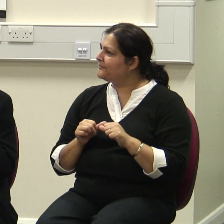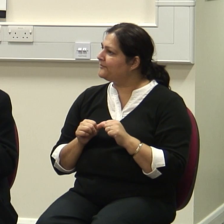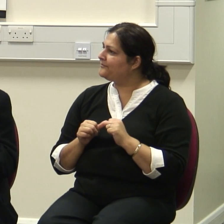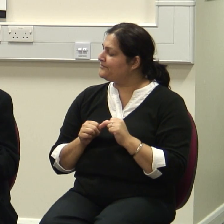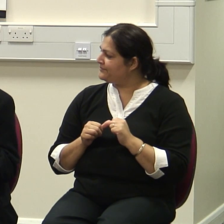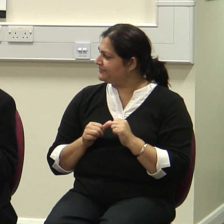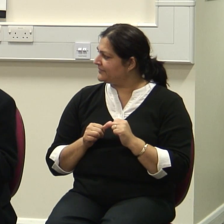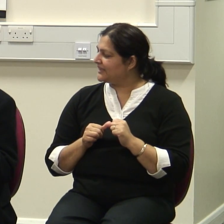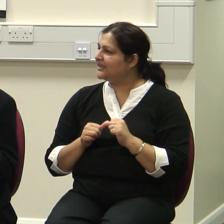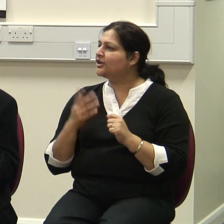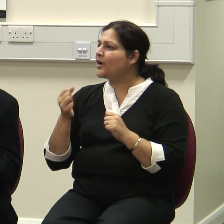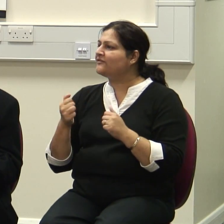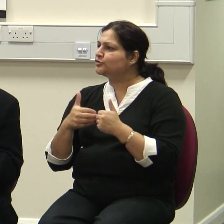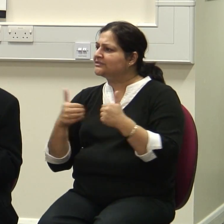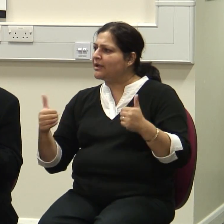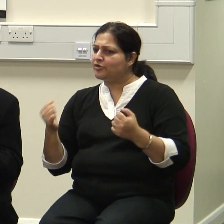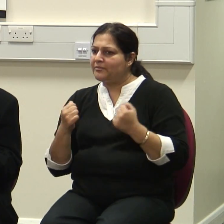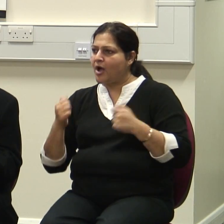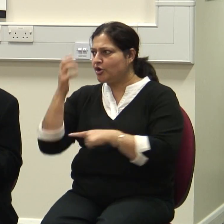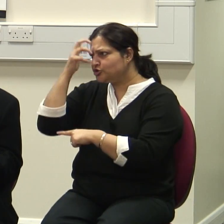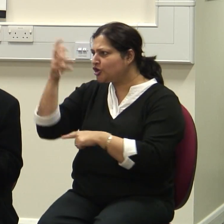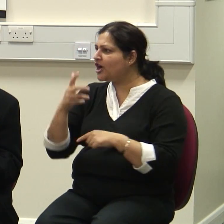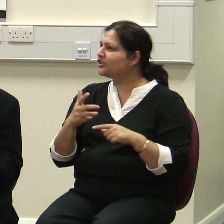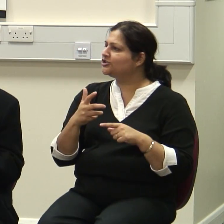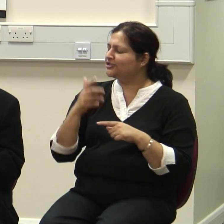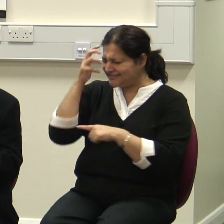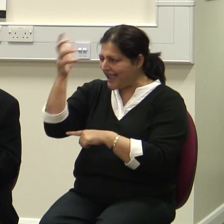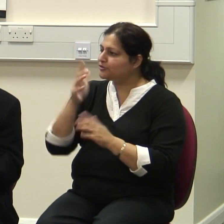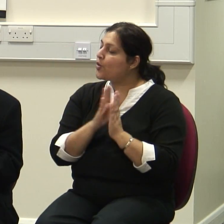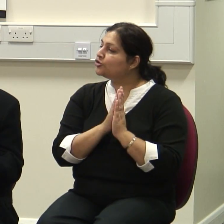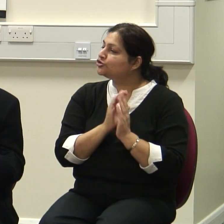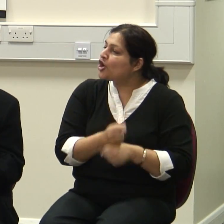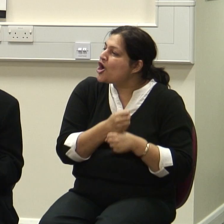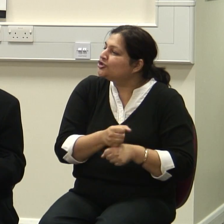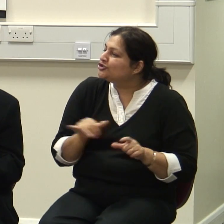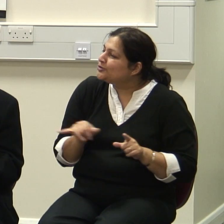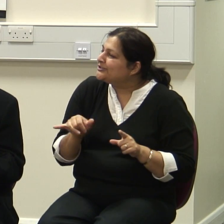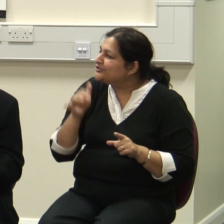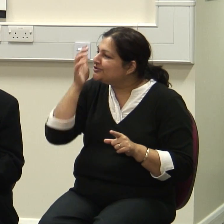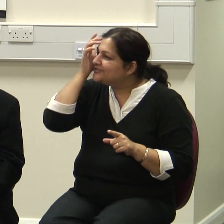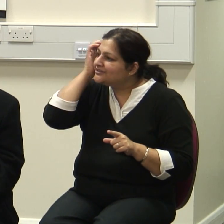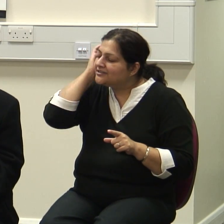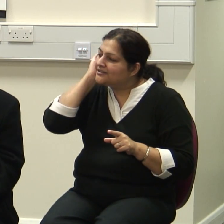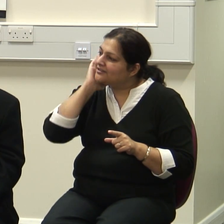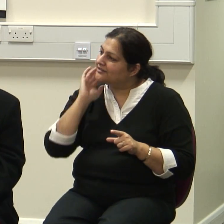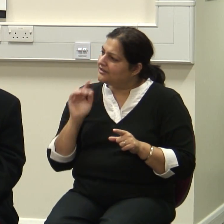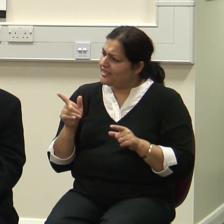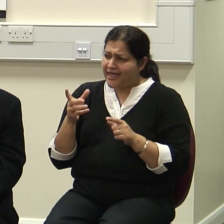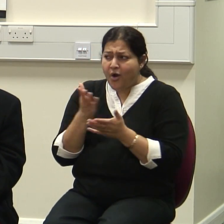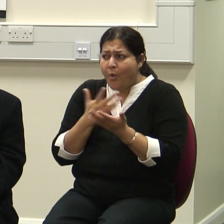between church and state. America’s a highly litiginous country and these are all interlapping